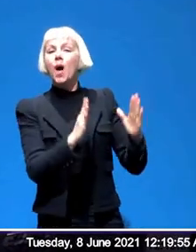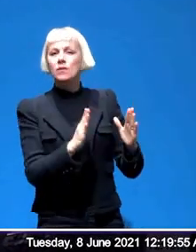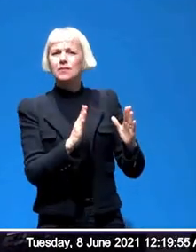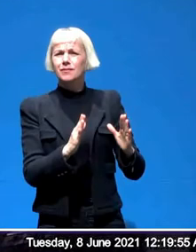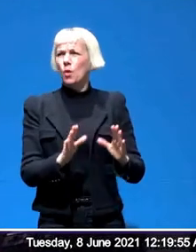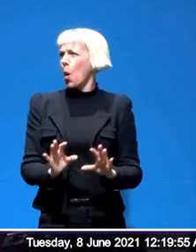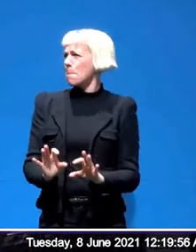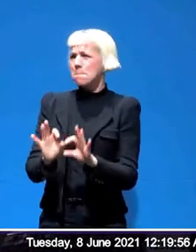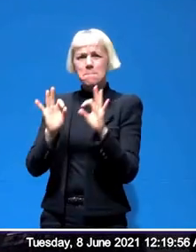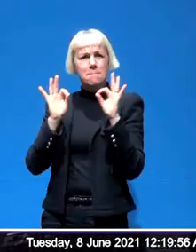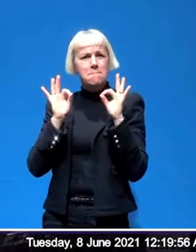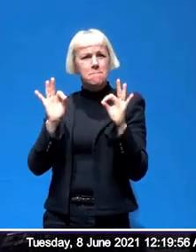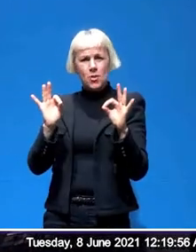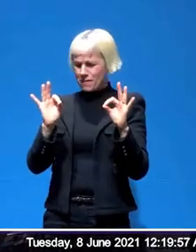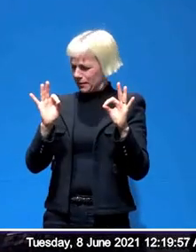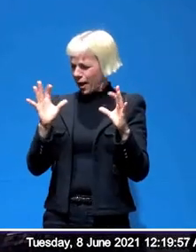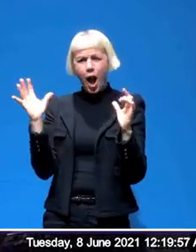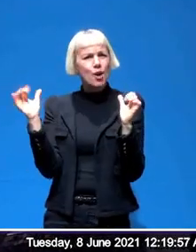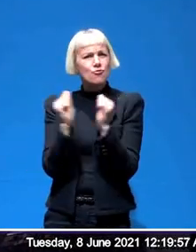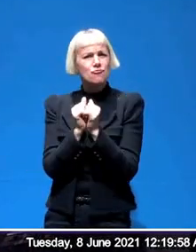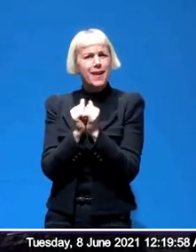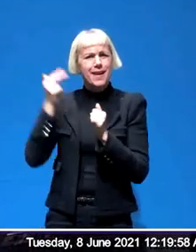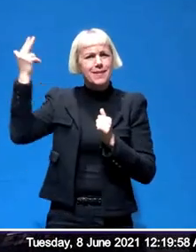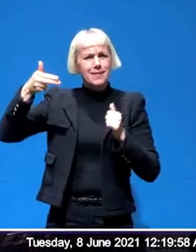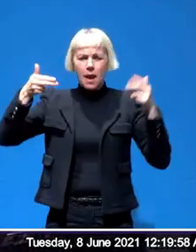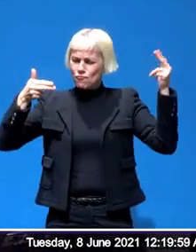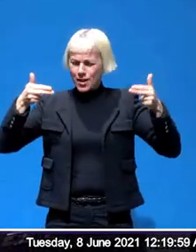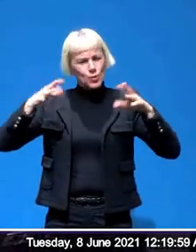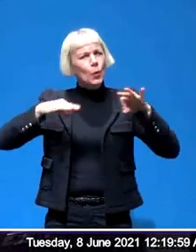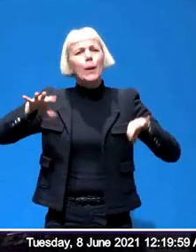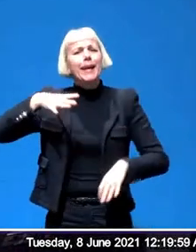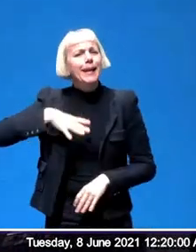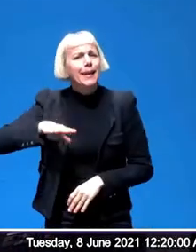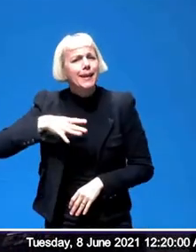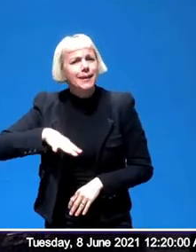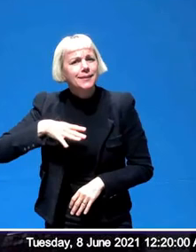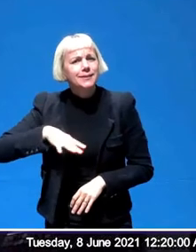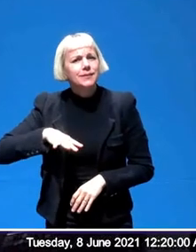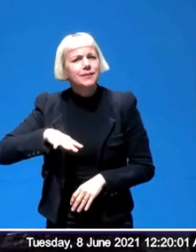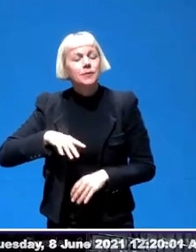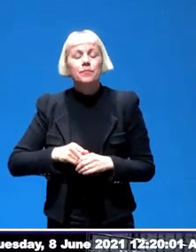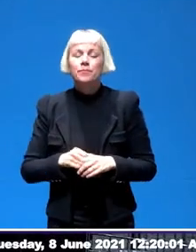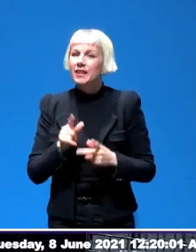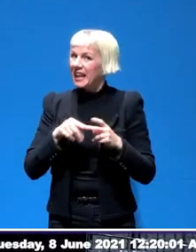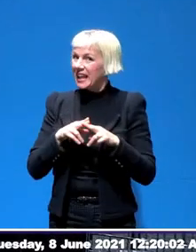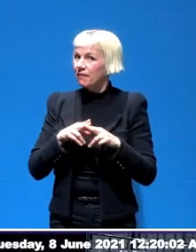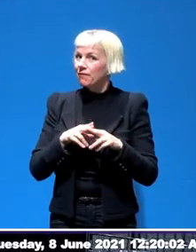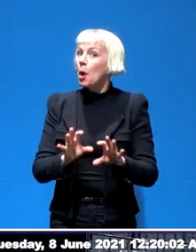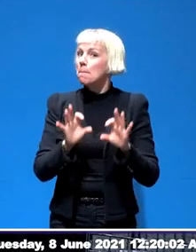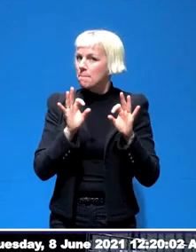I absolutely 100 per cent agree with you, it would be far better if we didn't have to do that. So that should be our aim? Absolutely.